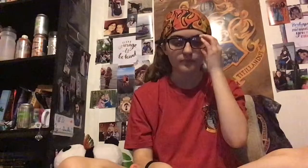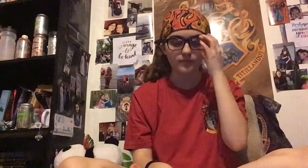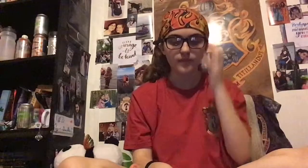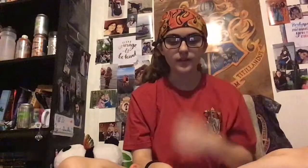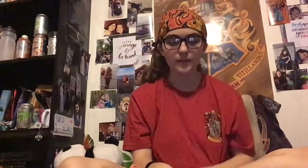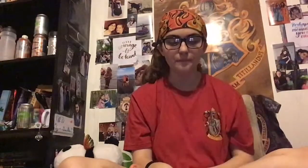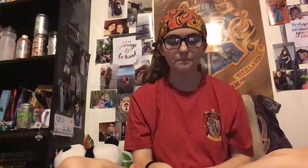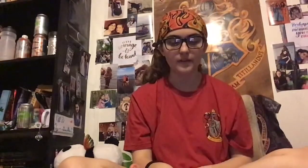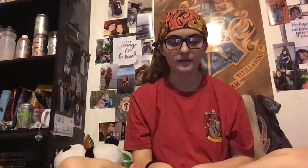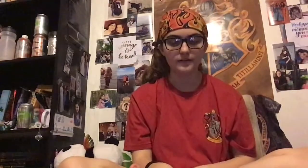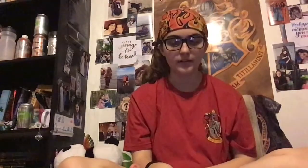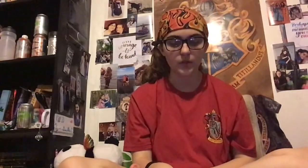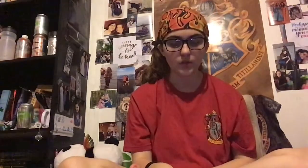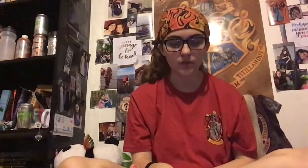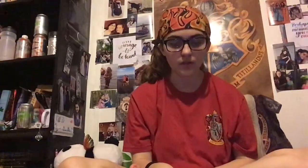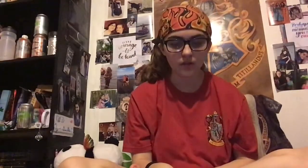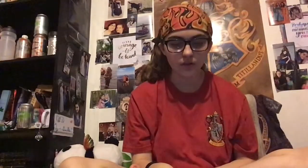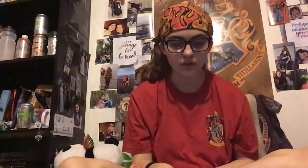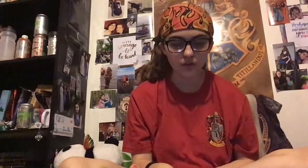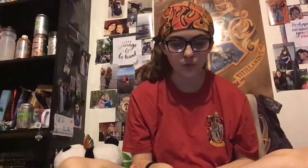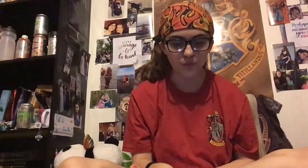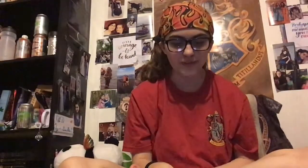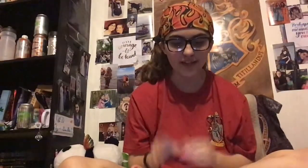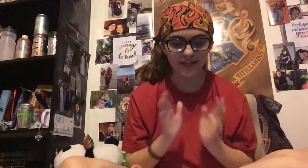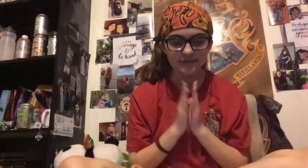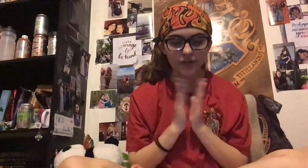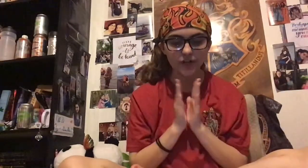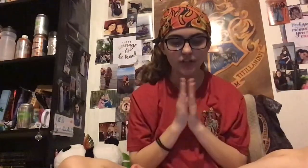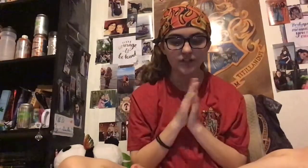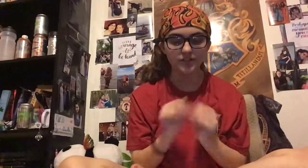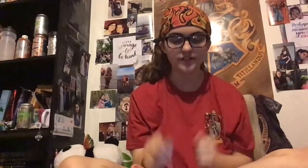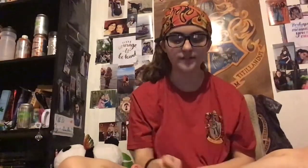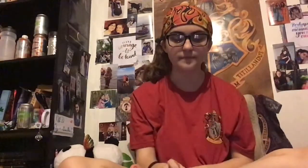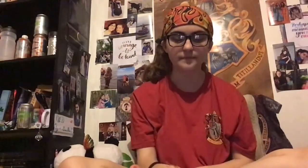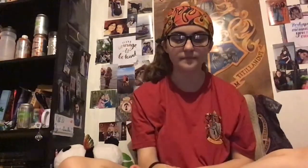Ooh Last verse I